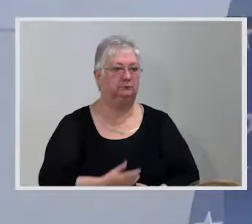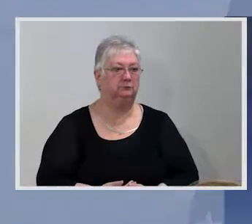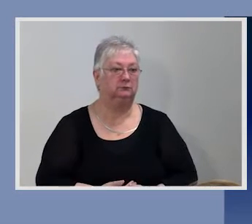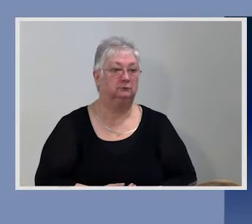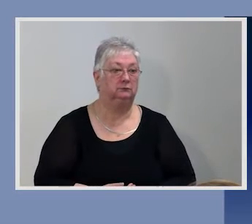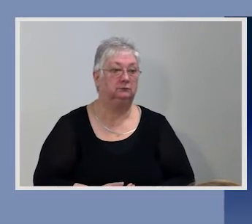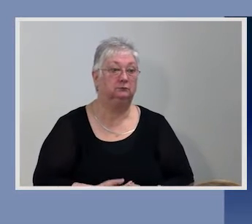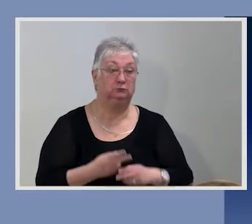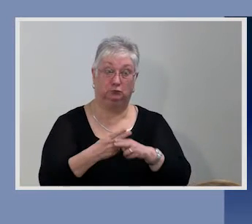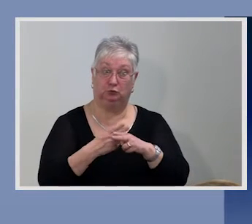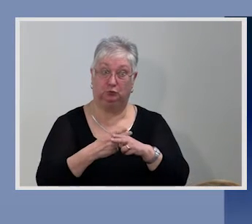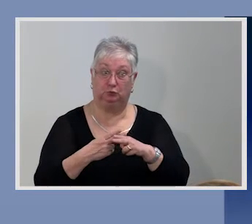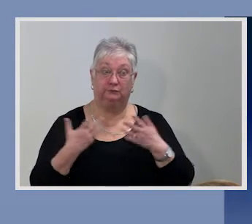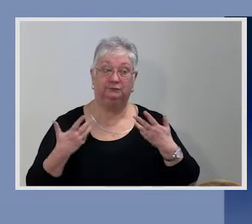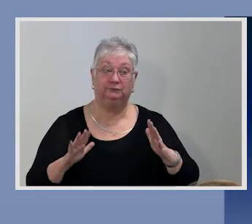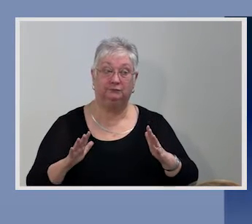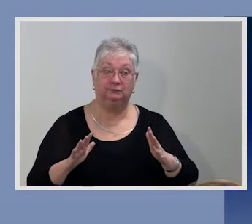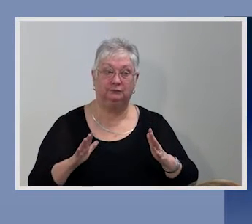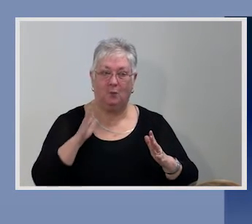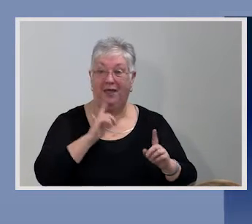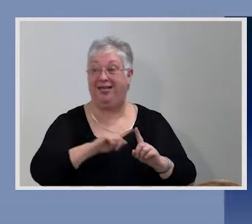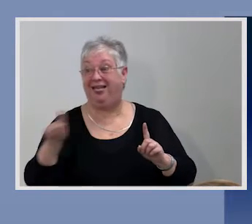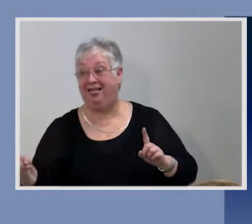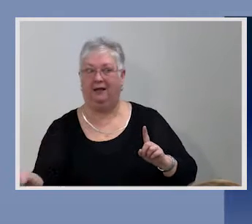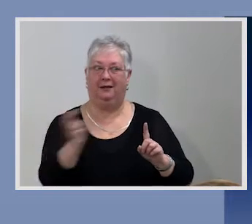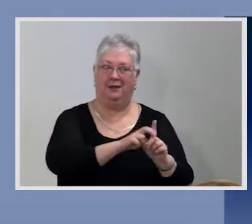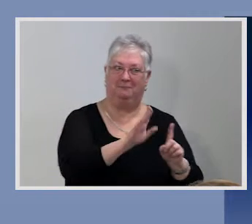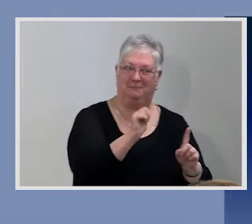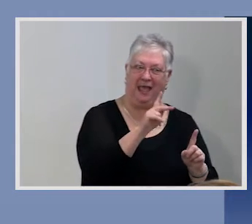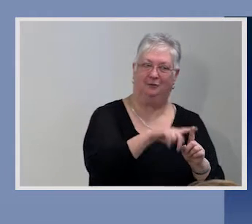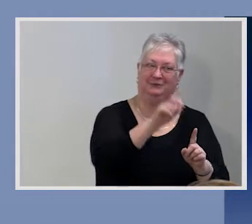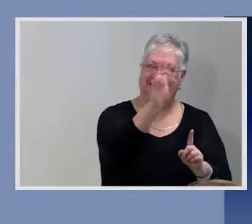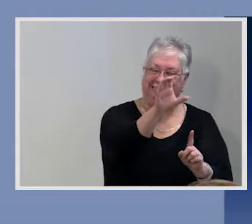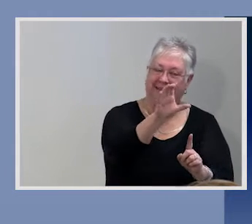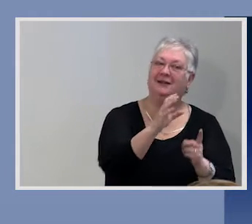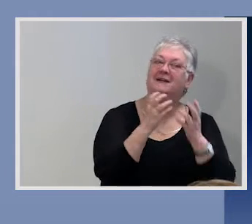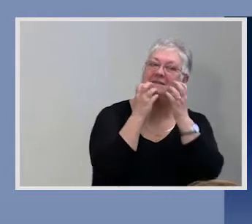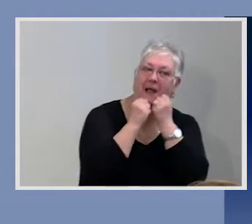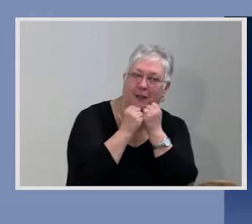VALUES. AND SO AS YOU TALK TO YOUR TABLE MATES THIS AFTERNOON, WE WANT